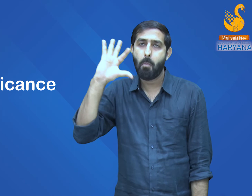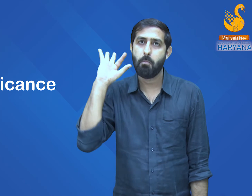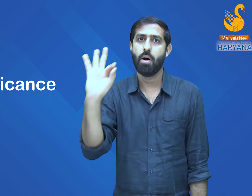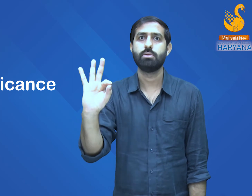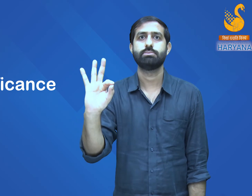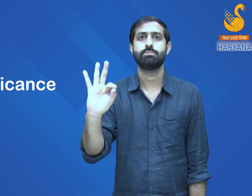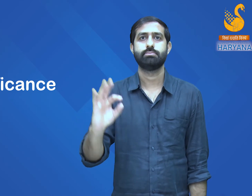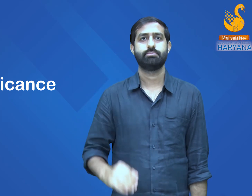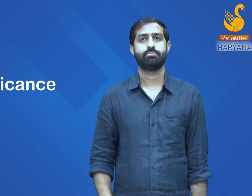Significance